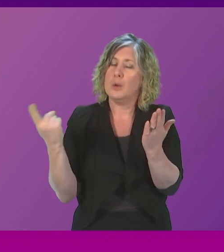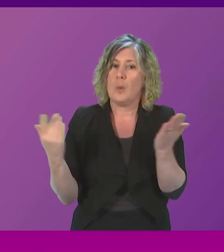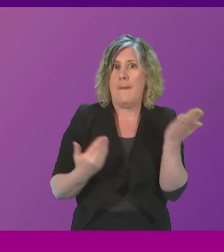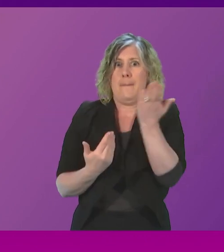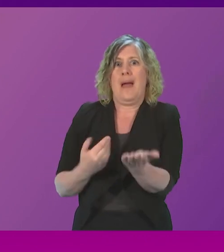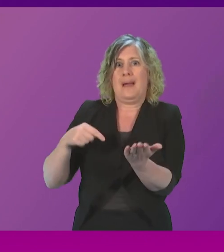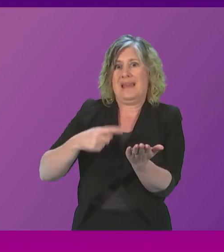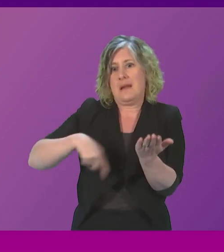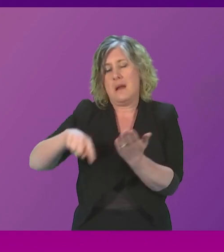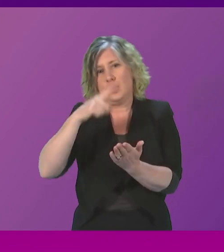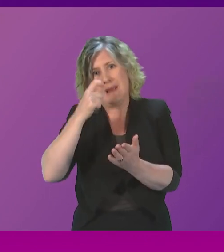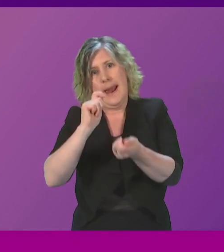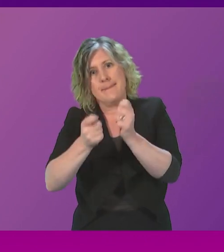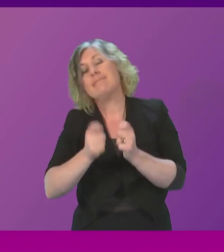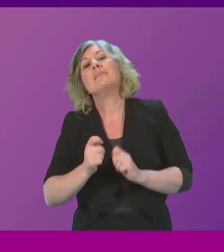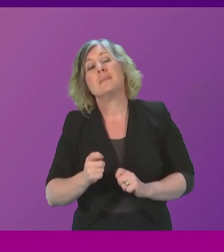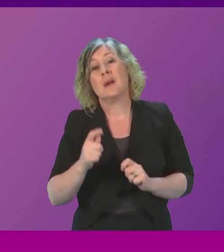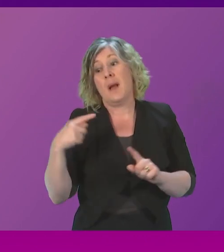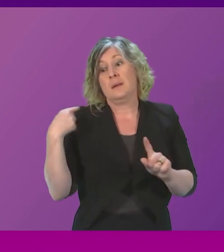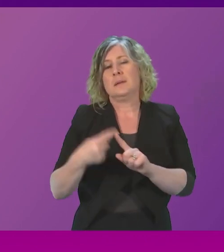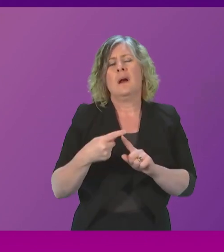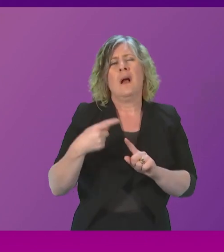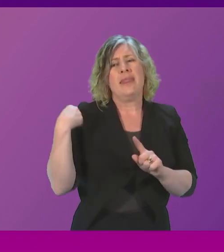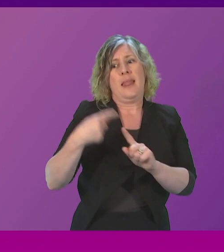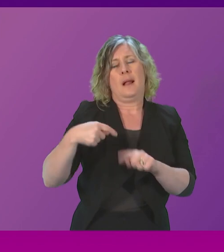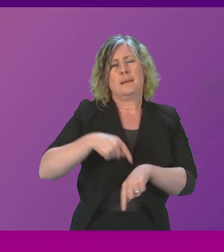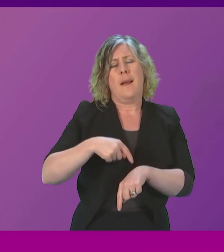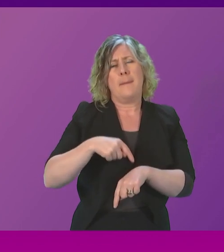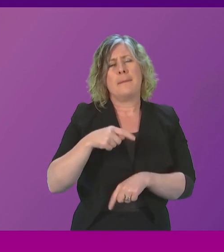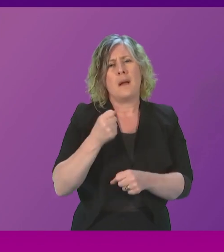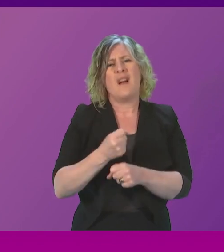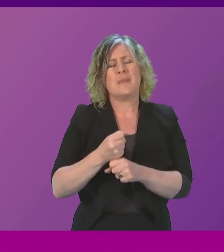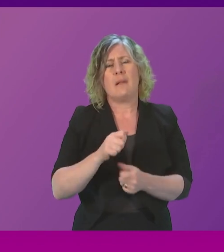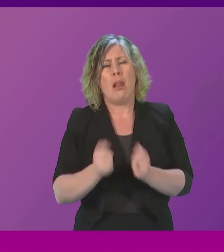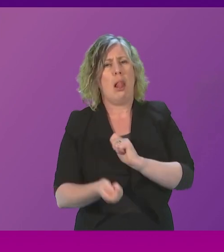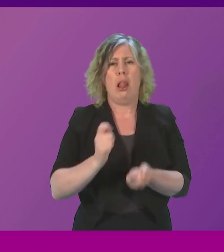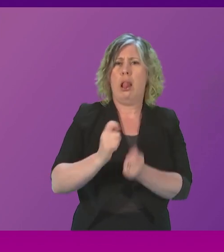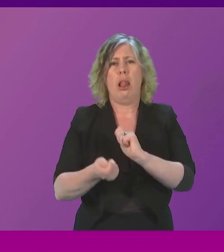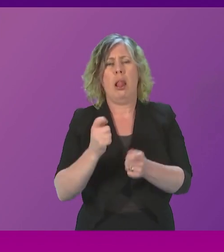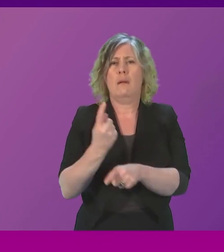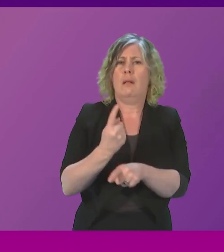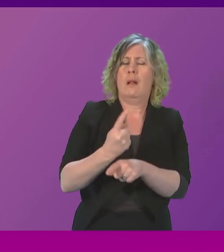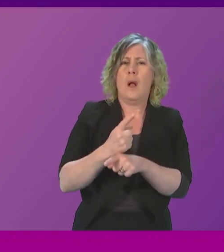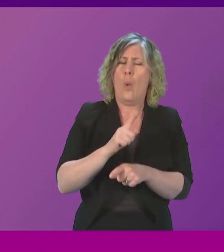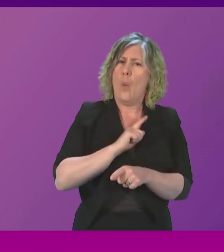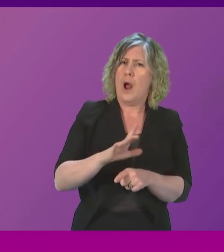During that time, there has been a changing Government narrative about why the bill has not come back to the chamber.